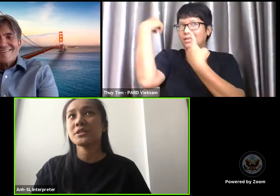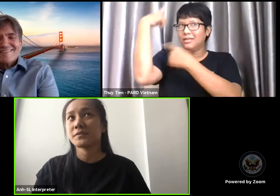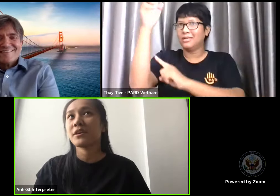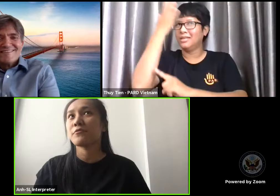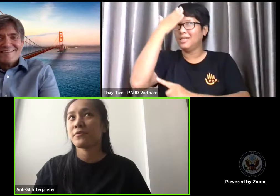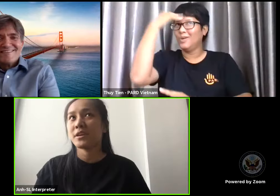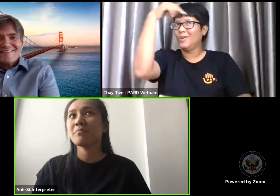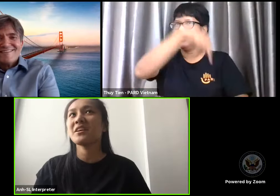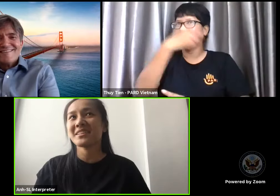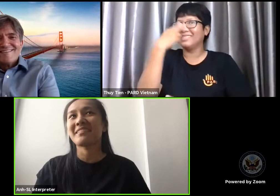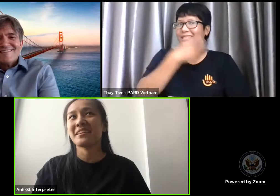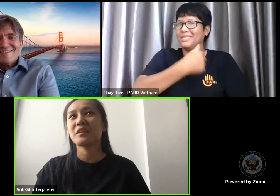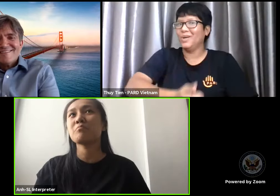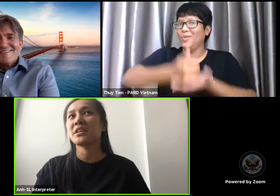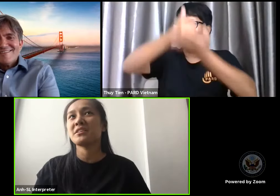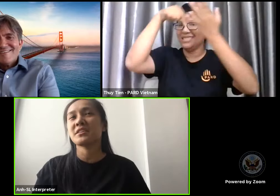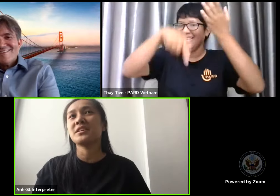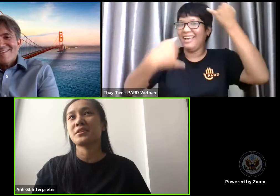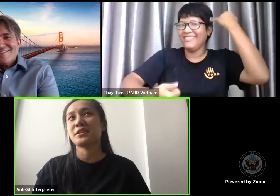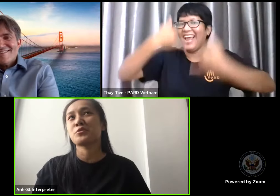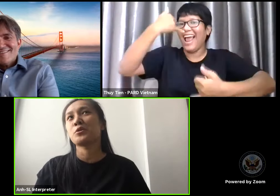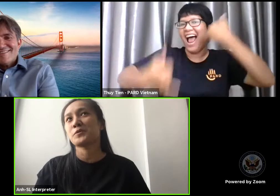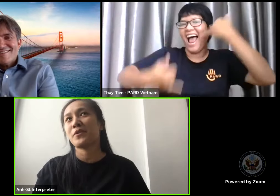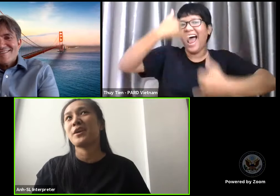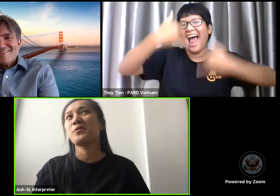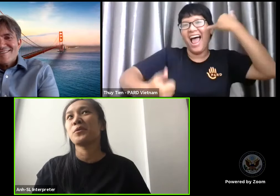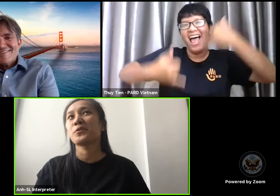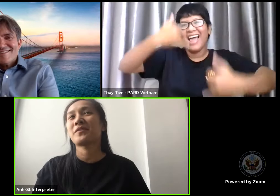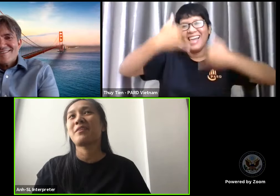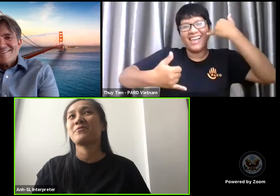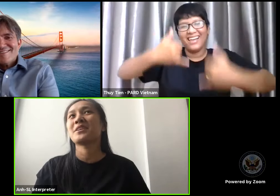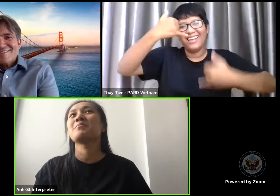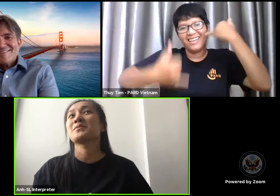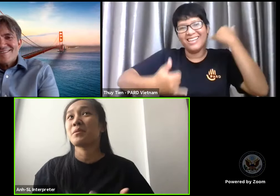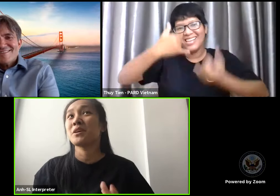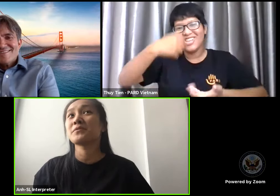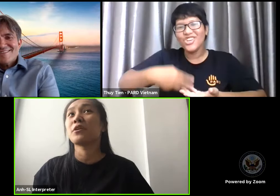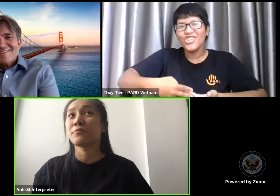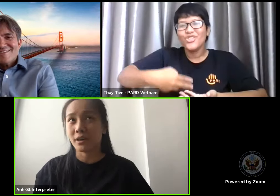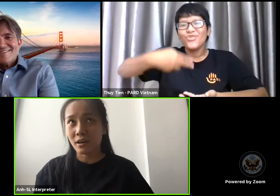which is very famous I think, many international friends know that Vietnam is famous for pho.